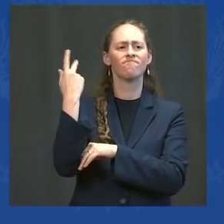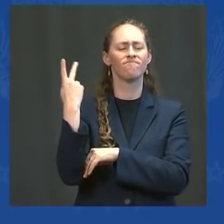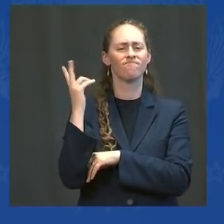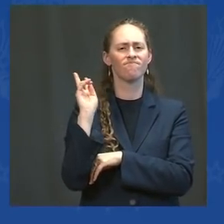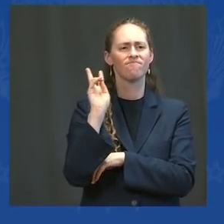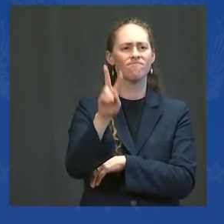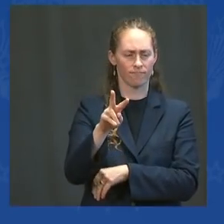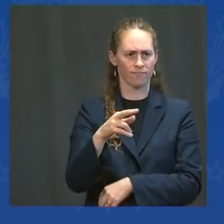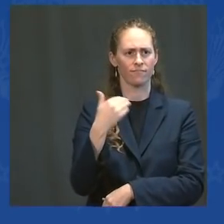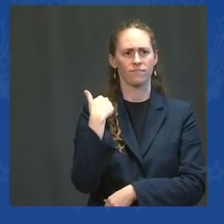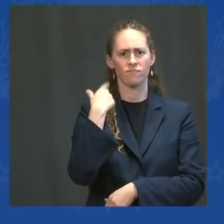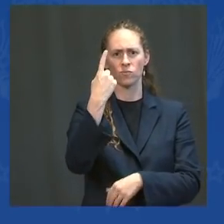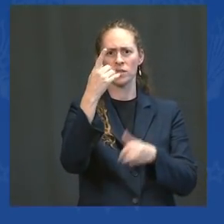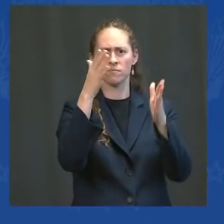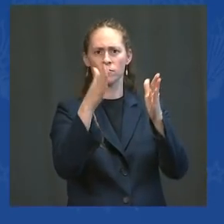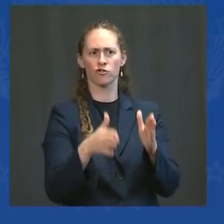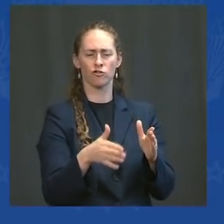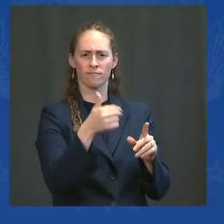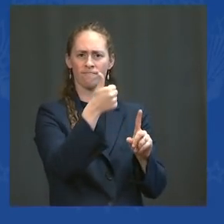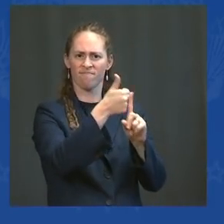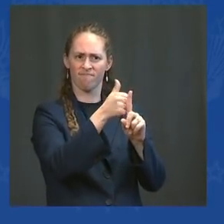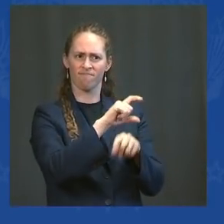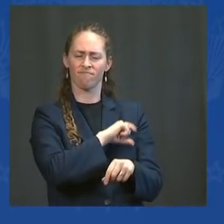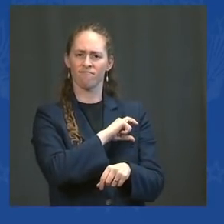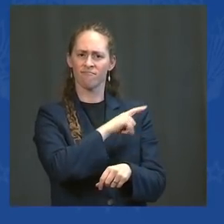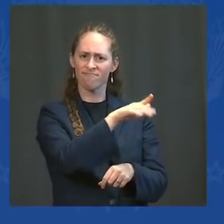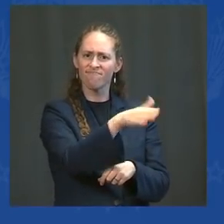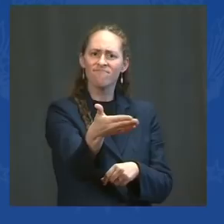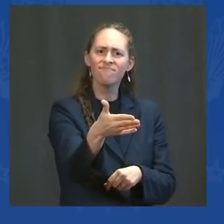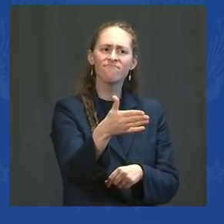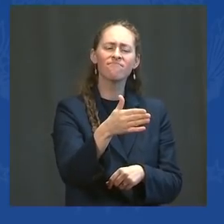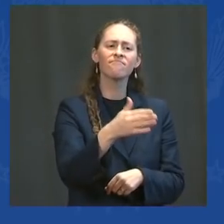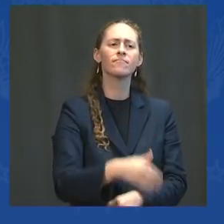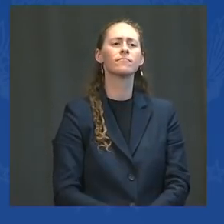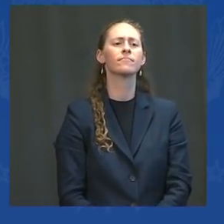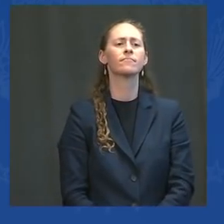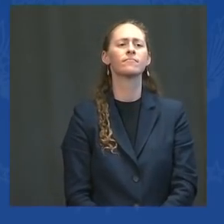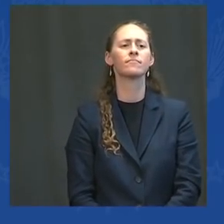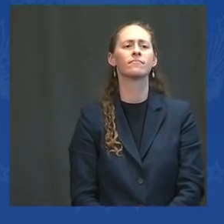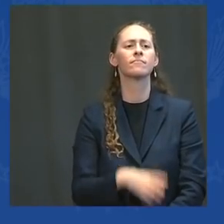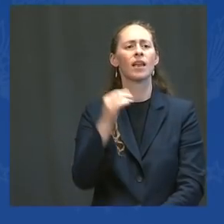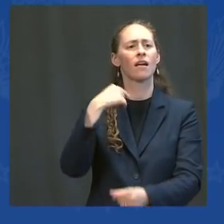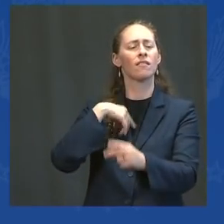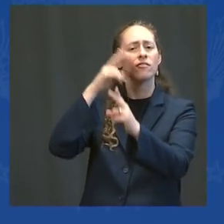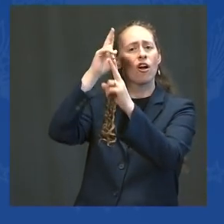And a second time to honor Officer Billy Evans, who lost his defending the Capitol as well.